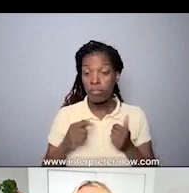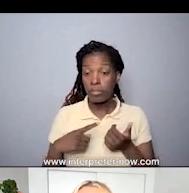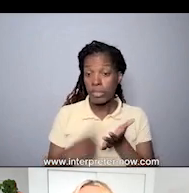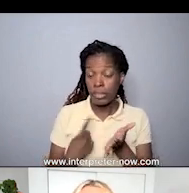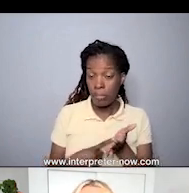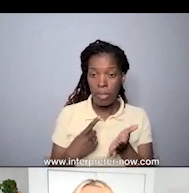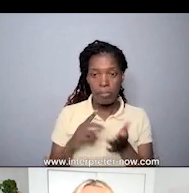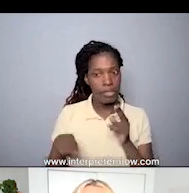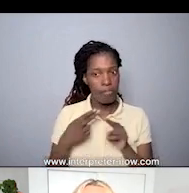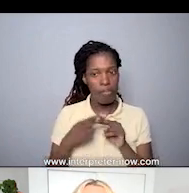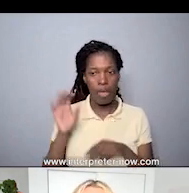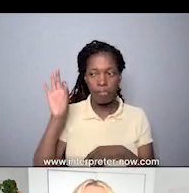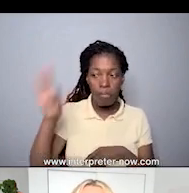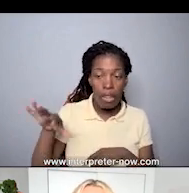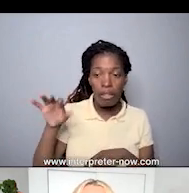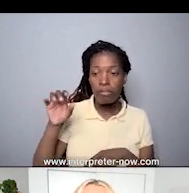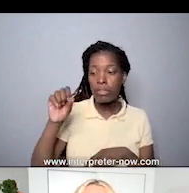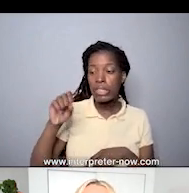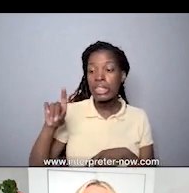You might not, in that moment, change somebody.